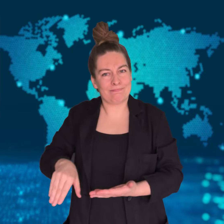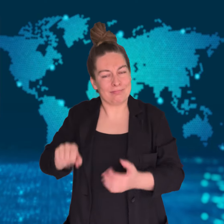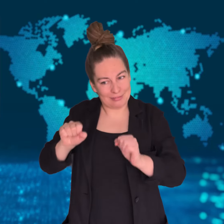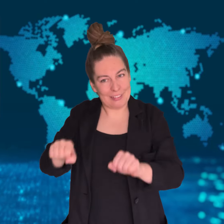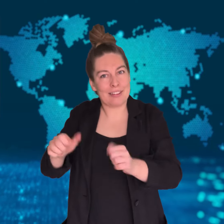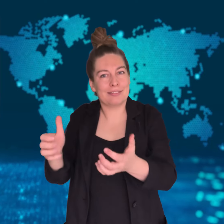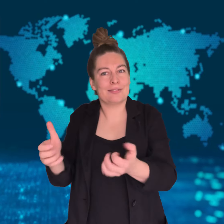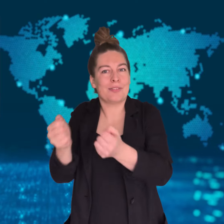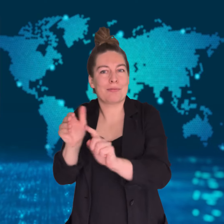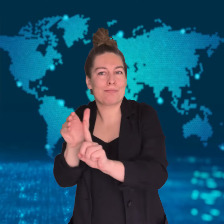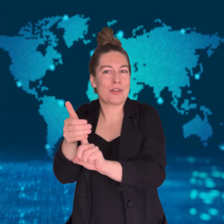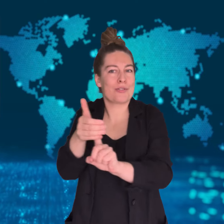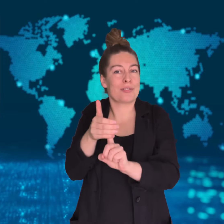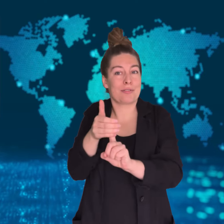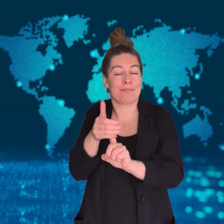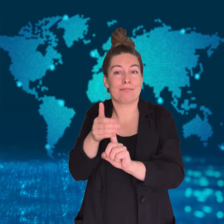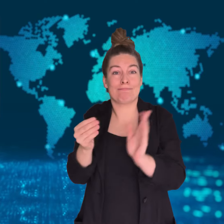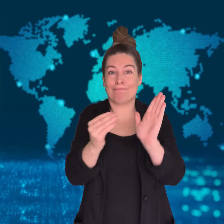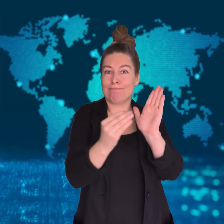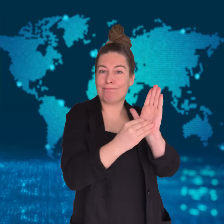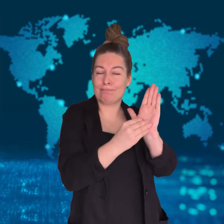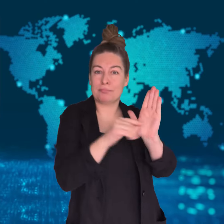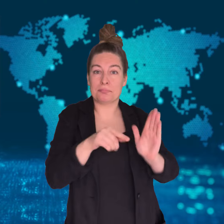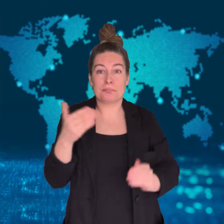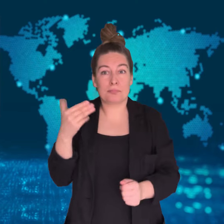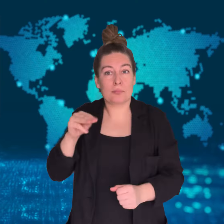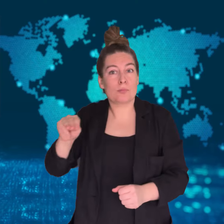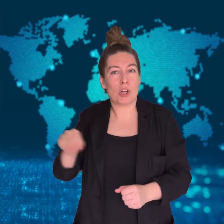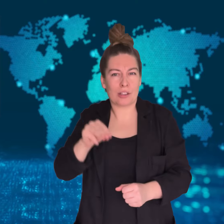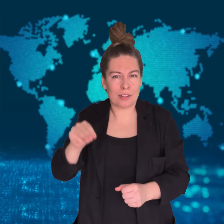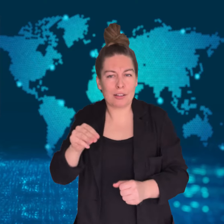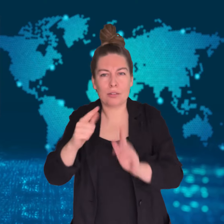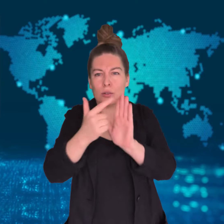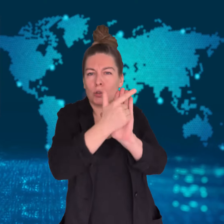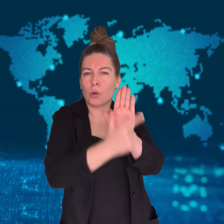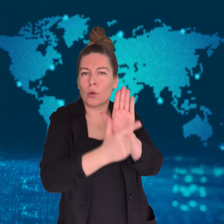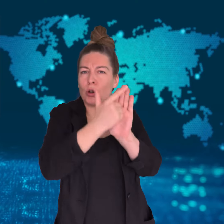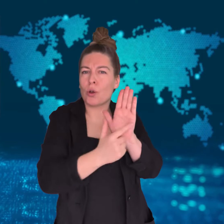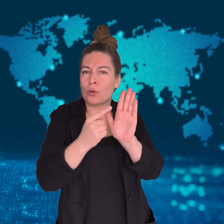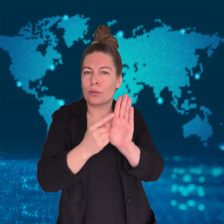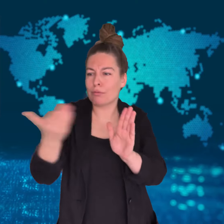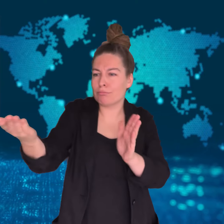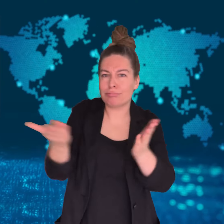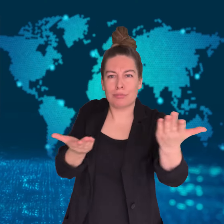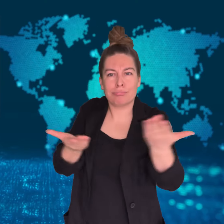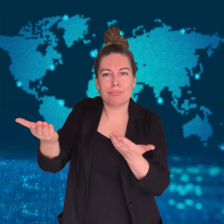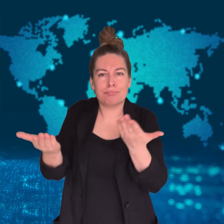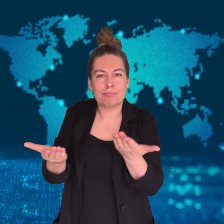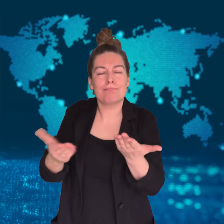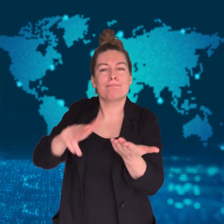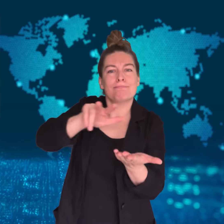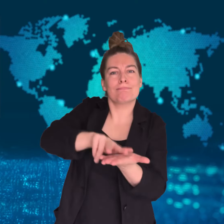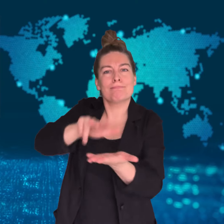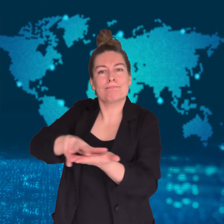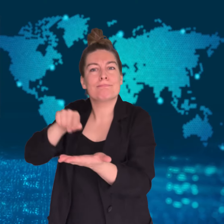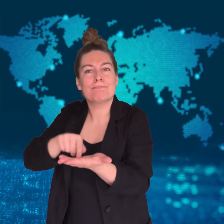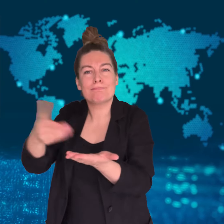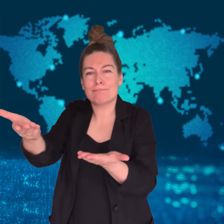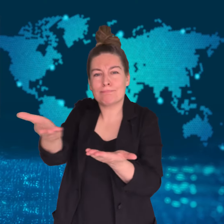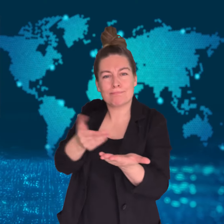On Monday, French lawmakers concurred and made the right to abortion a part of